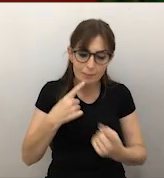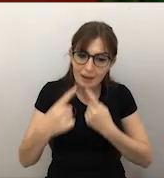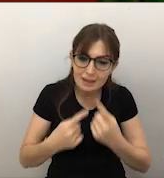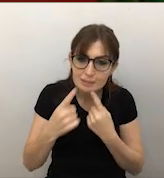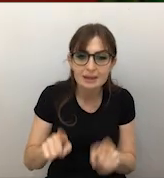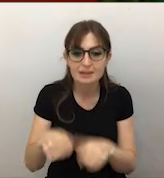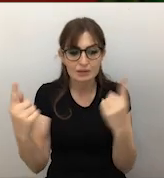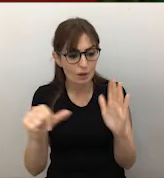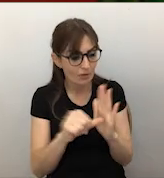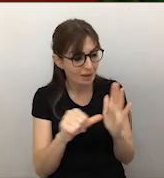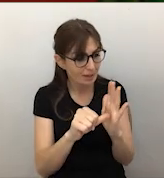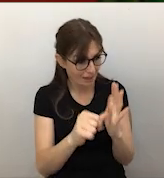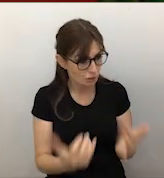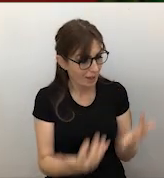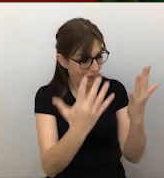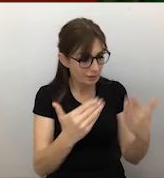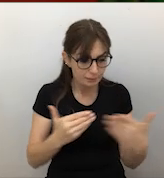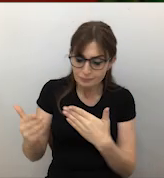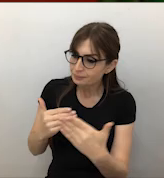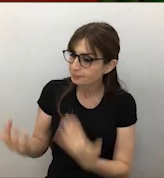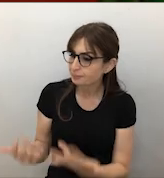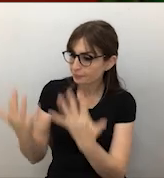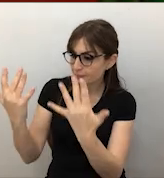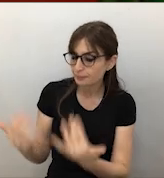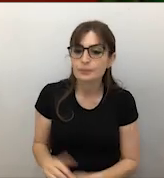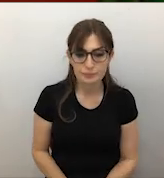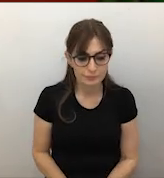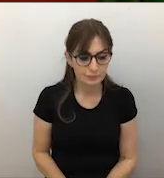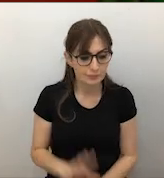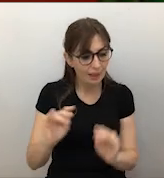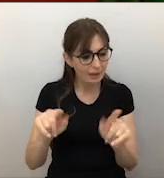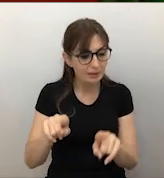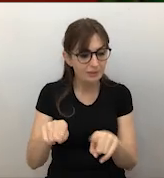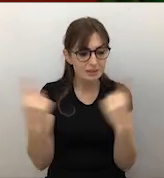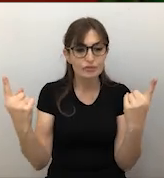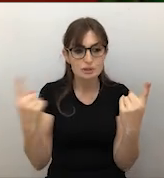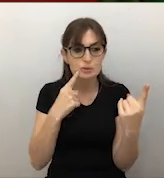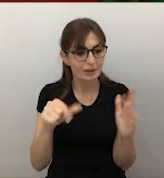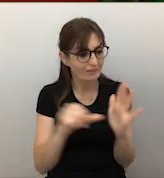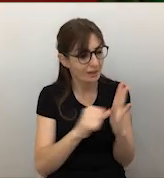between financial accounting and management accounting, and then the difference between financial statements